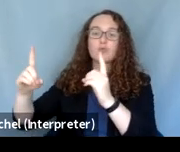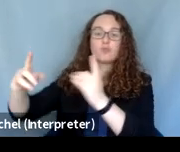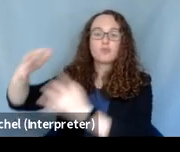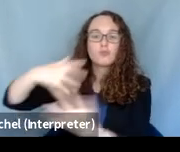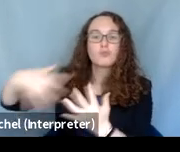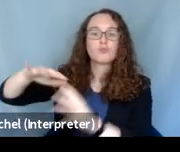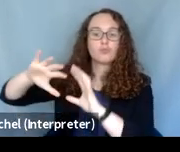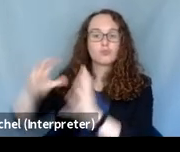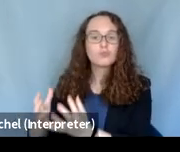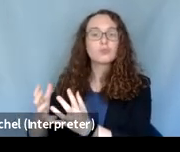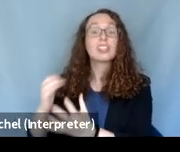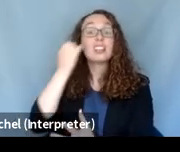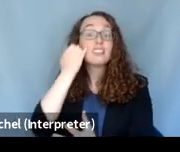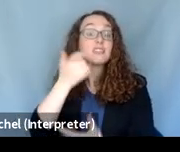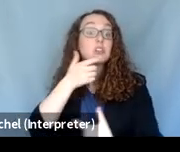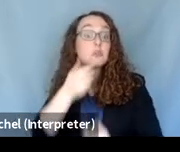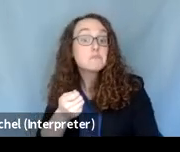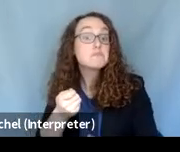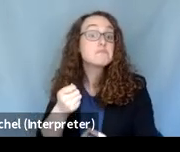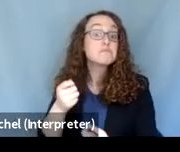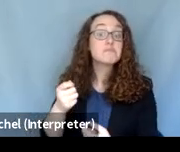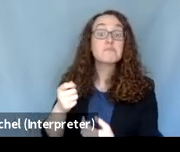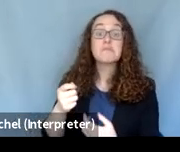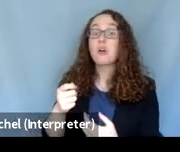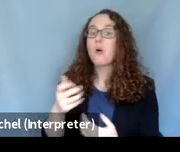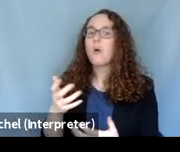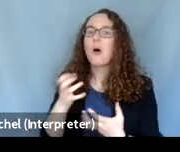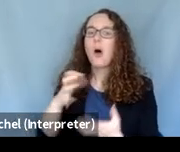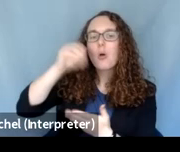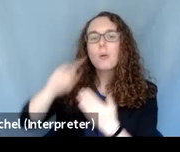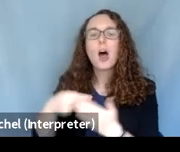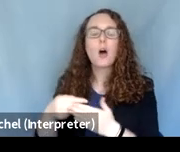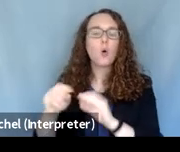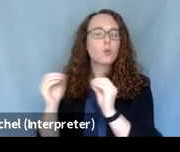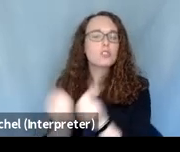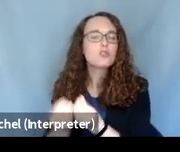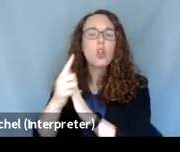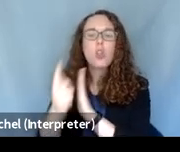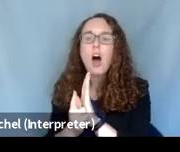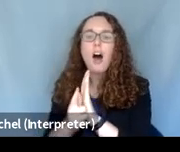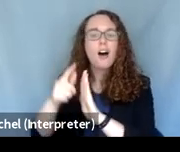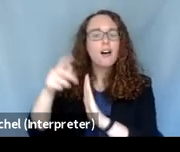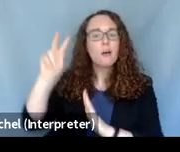politics, interactions and social bonds that make our planet a very rich and